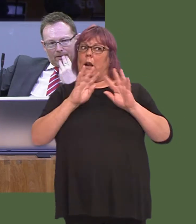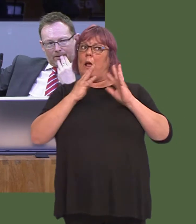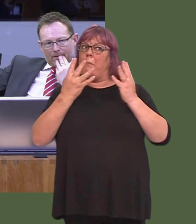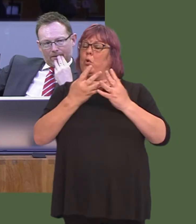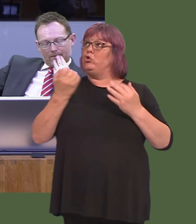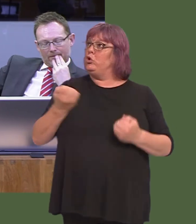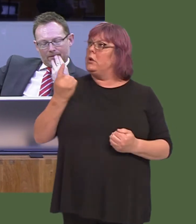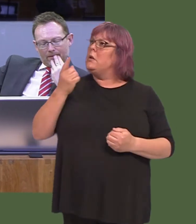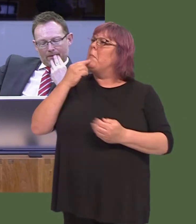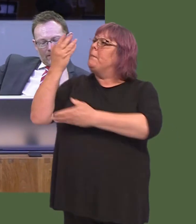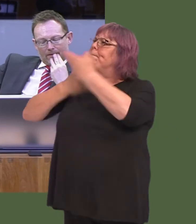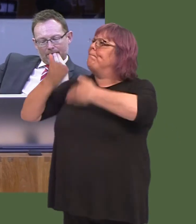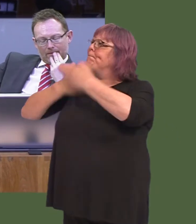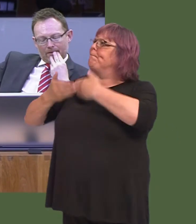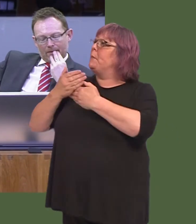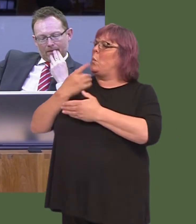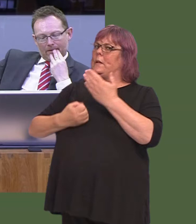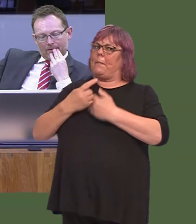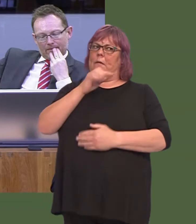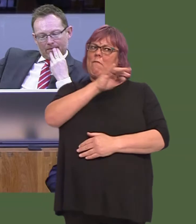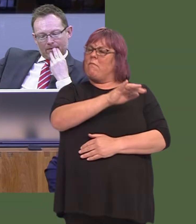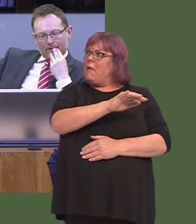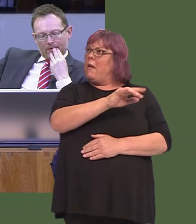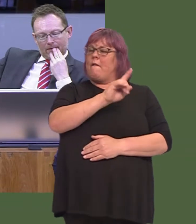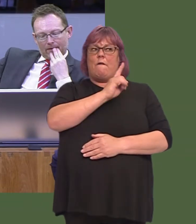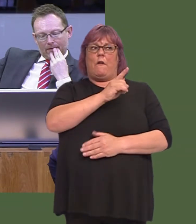So, perhaps you can just give us an overview of what you're doing for Hywel Dda health